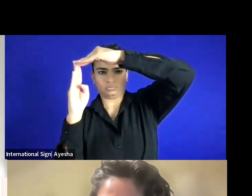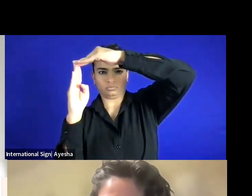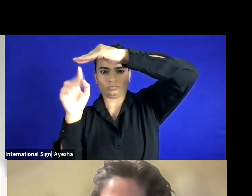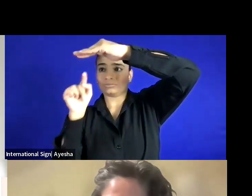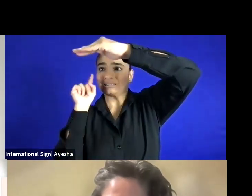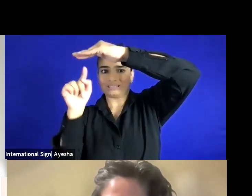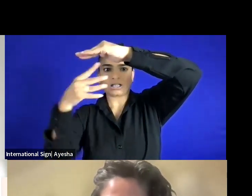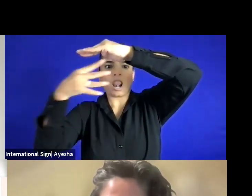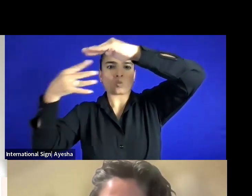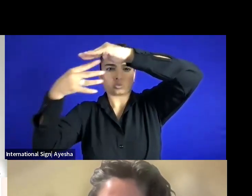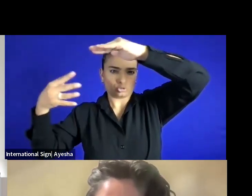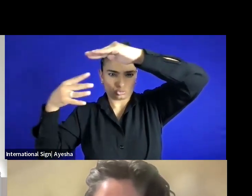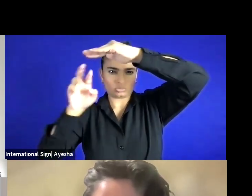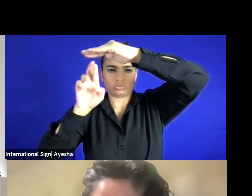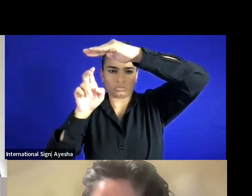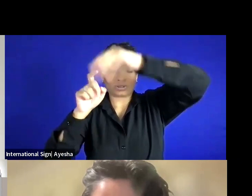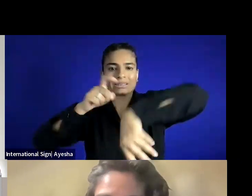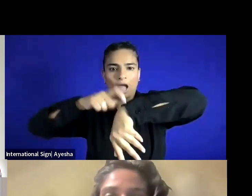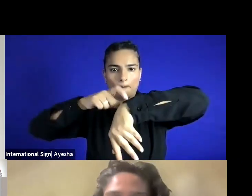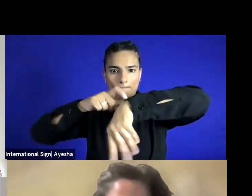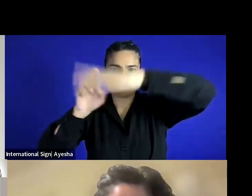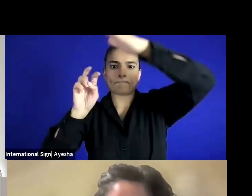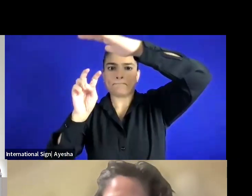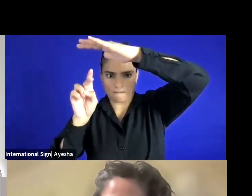Click on the language icon and you'll be able to,